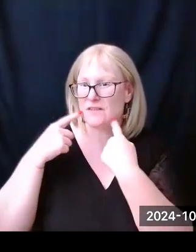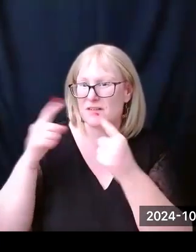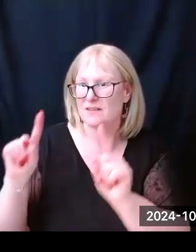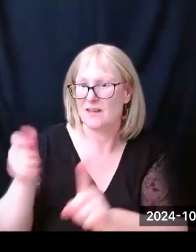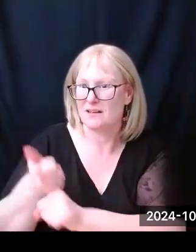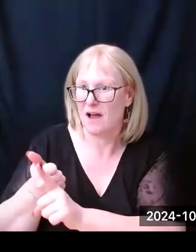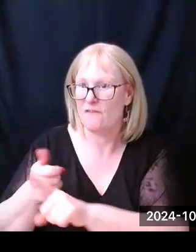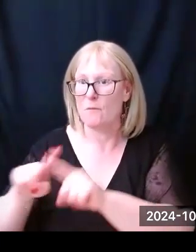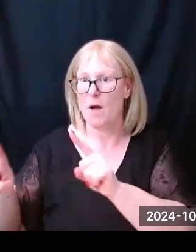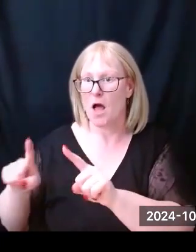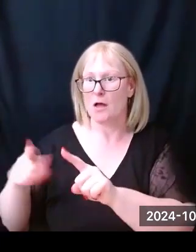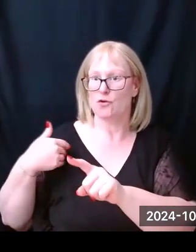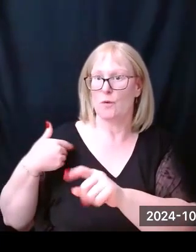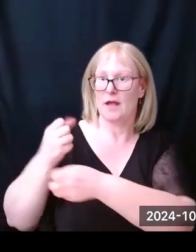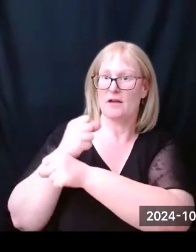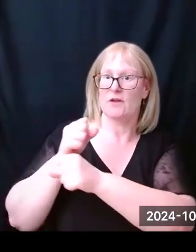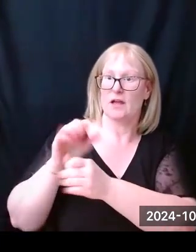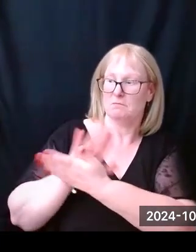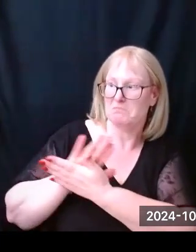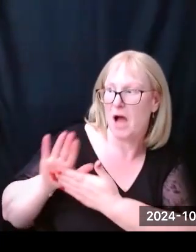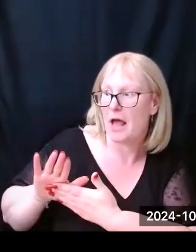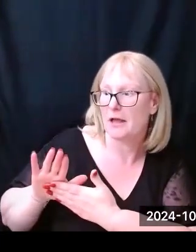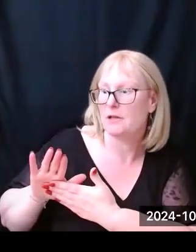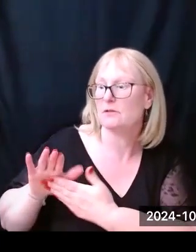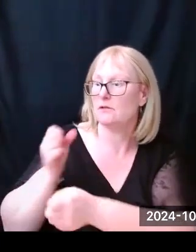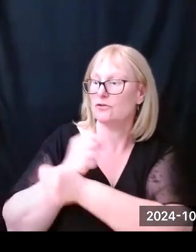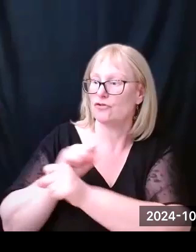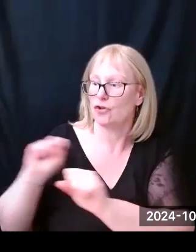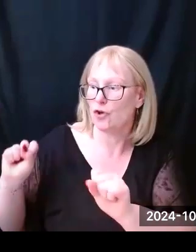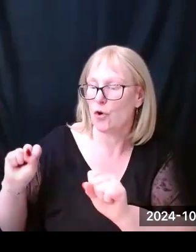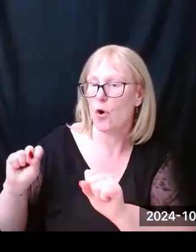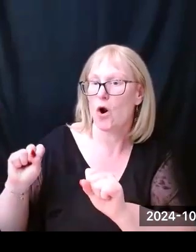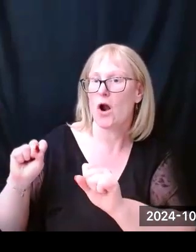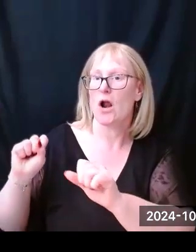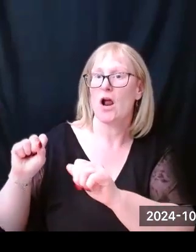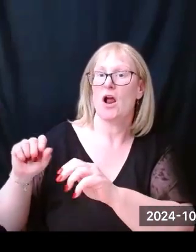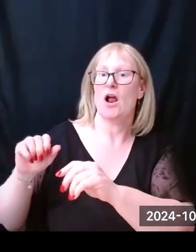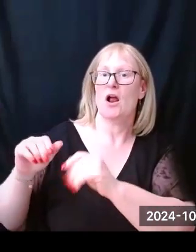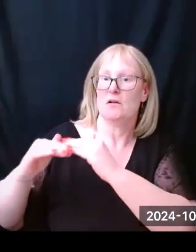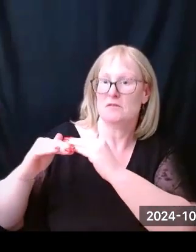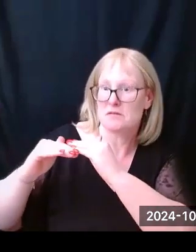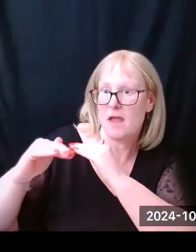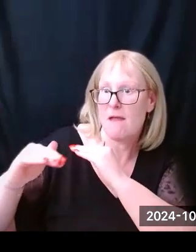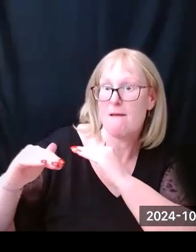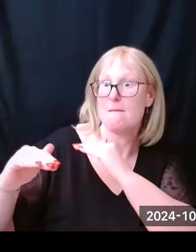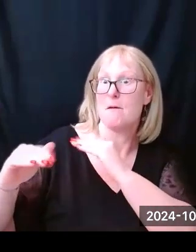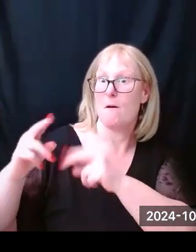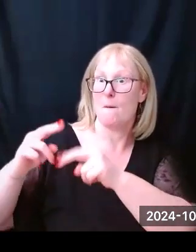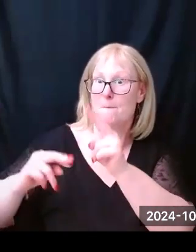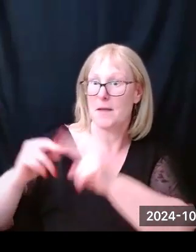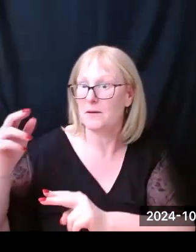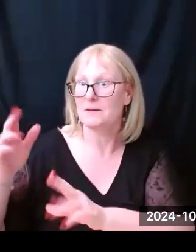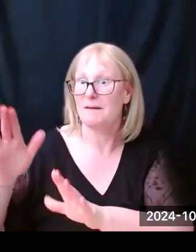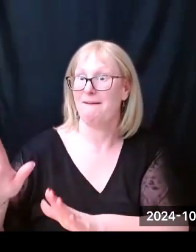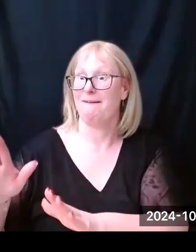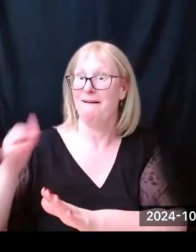nice, secure, safe building, we slowly take off those scaffolds. And if the building stays upright on its own, we're like, yay, we're done.